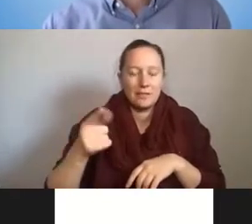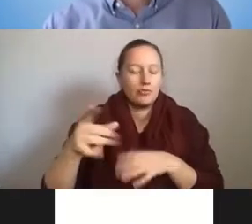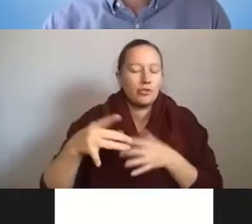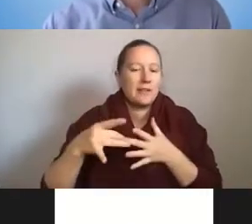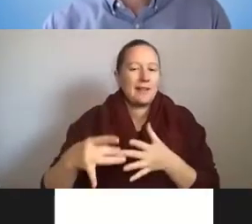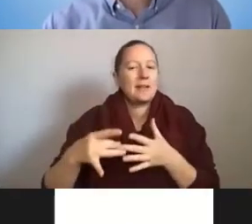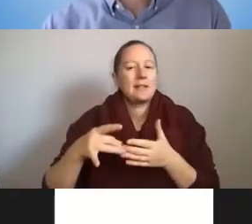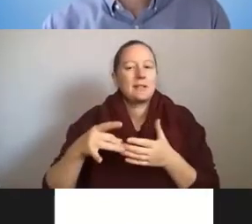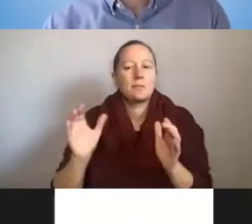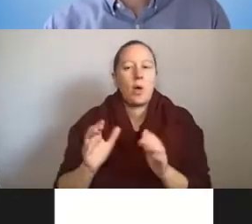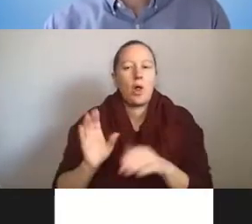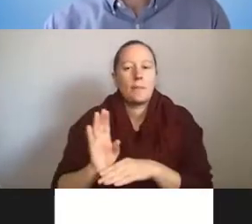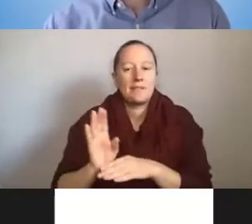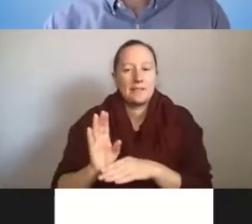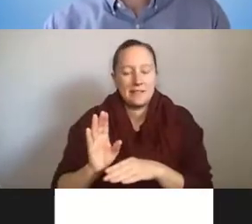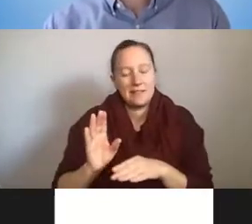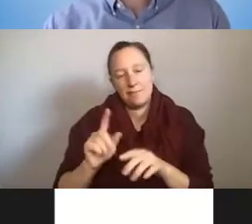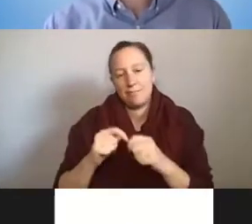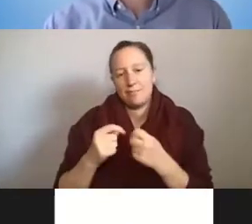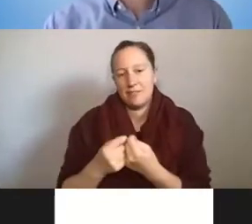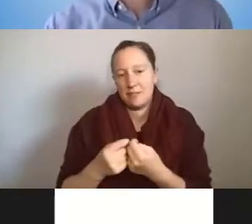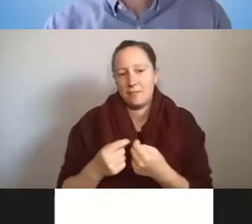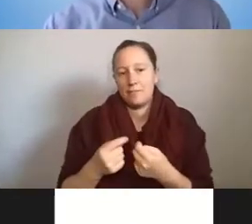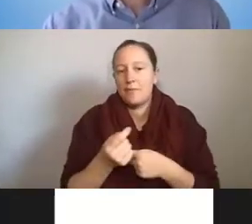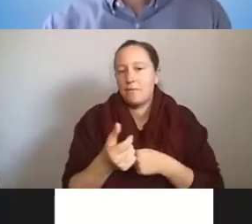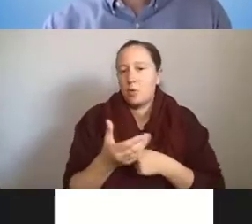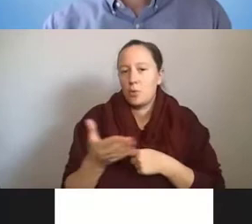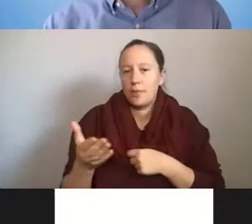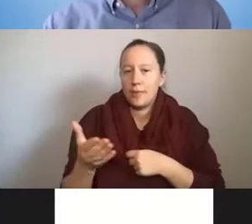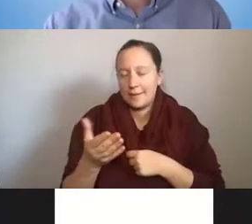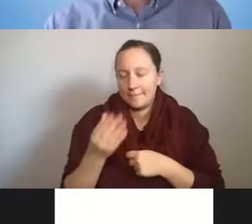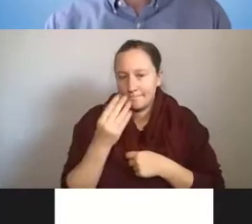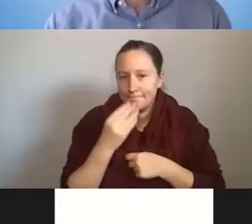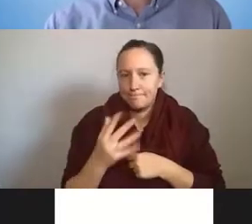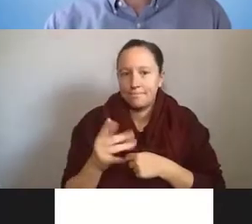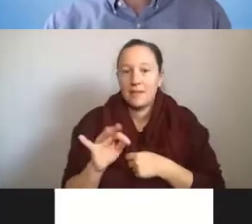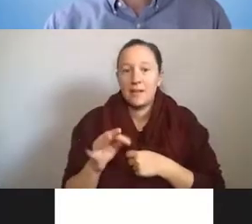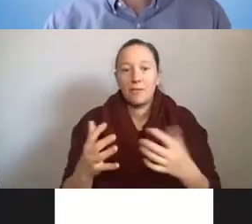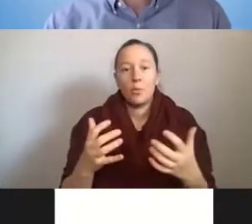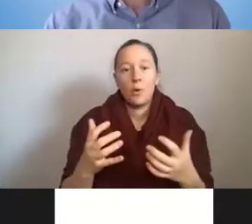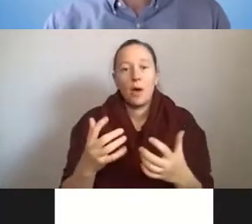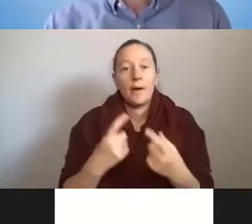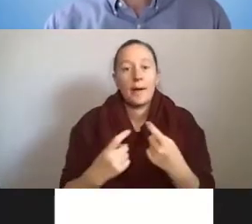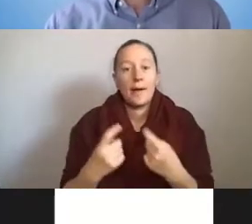A few housekeeping issues right up at the start, if you want to ask us a question,